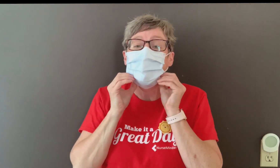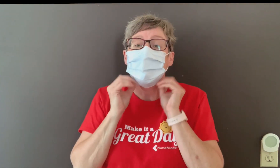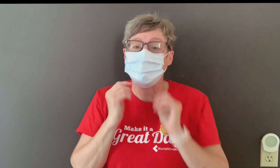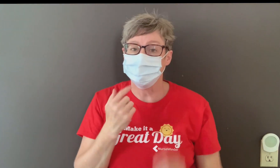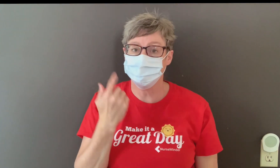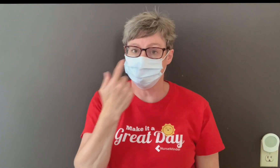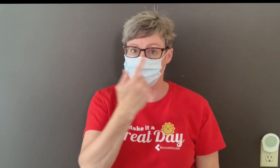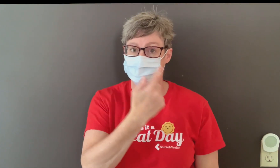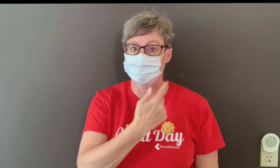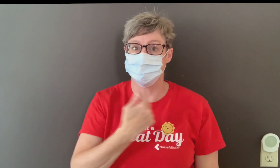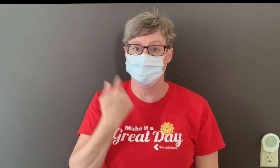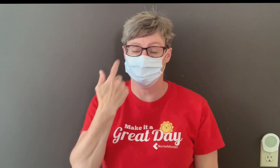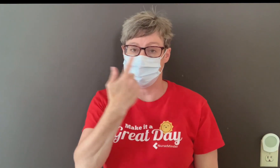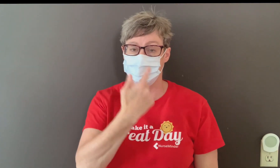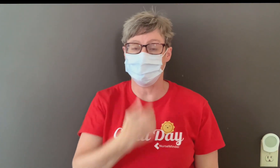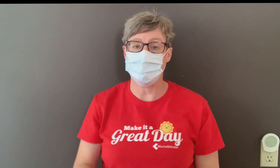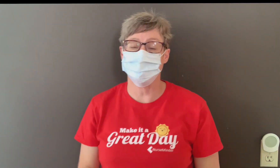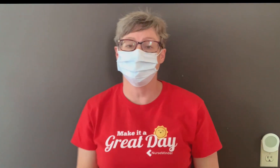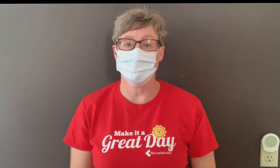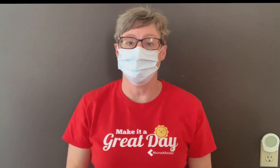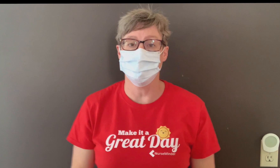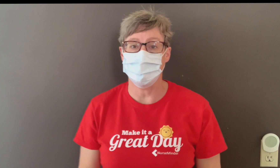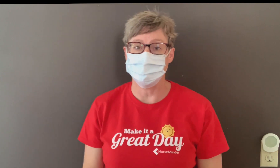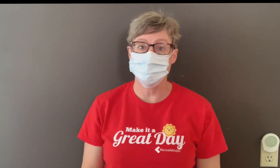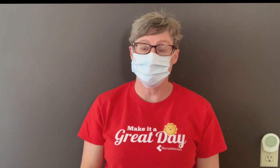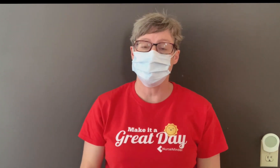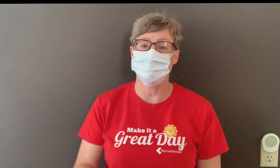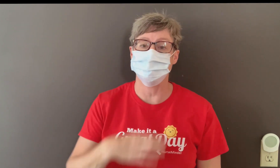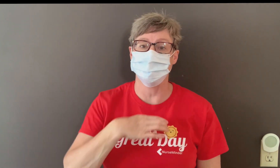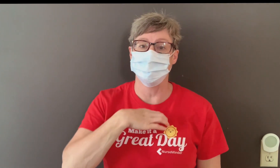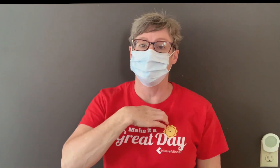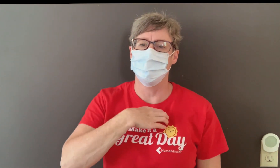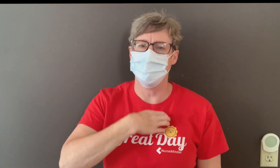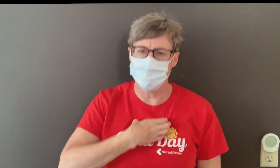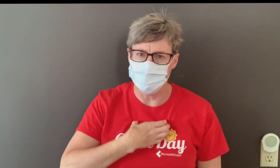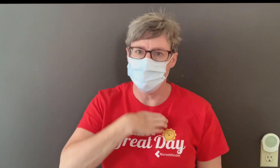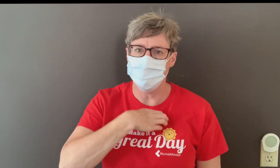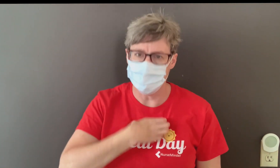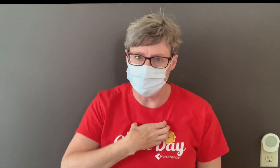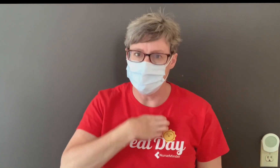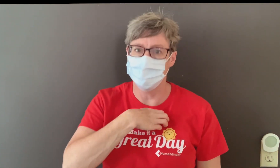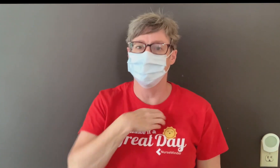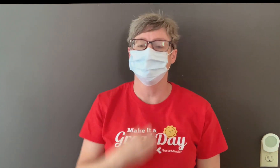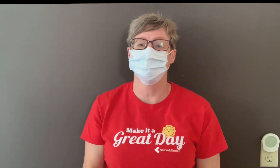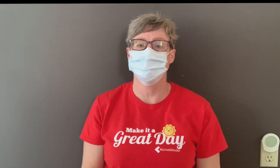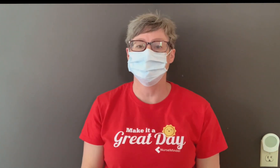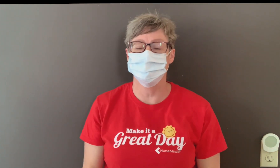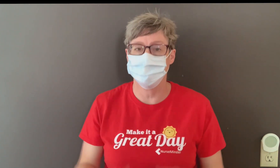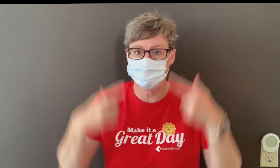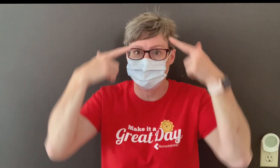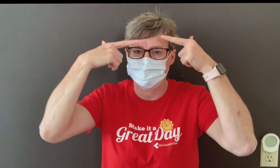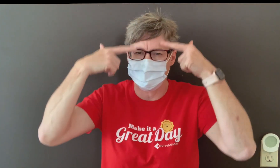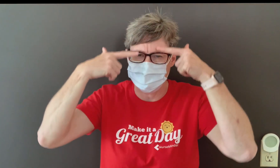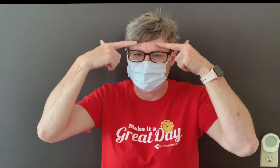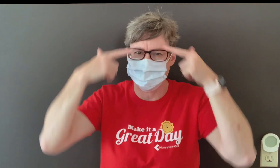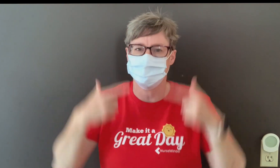I lose that from my sign so it's important that our eyes are